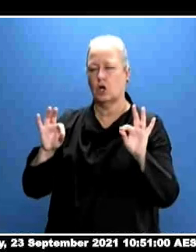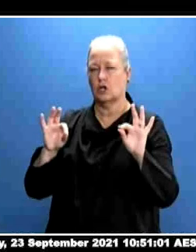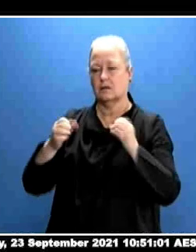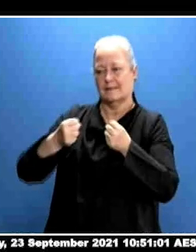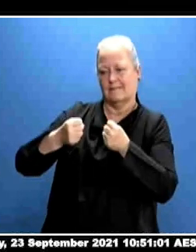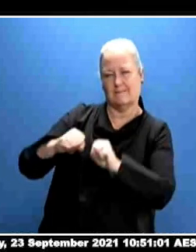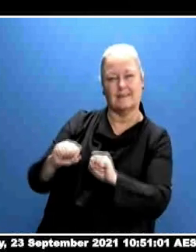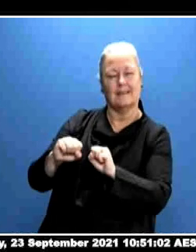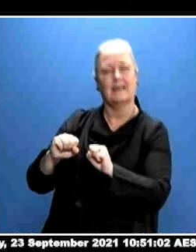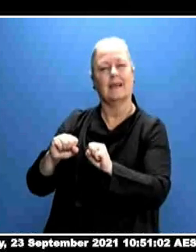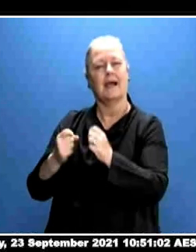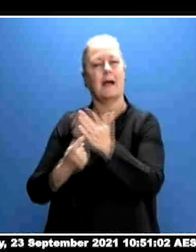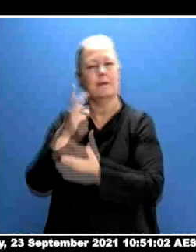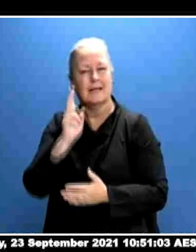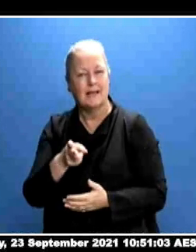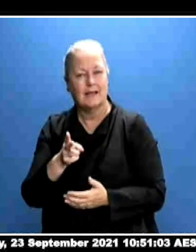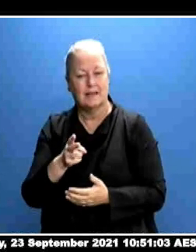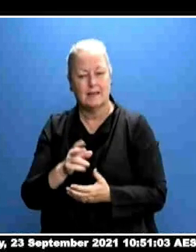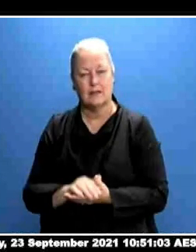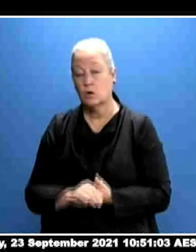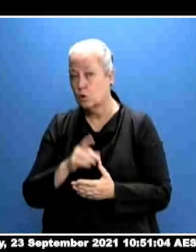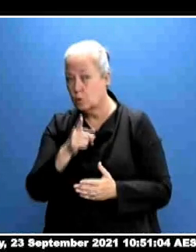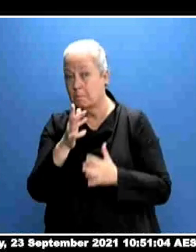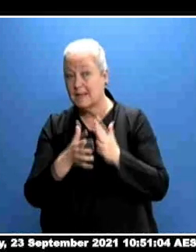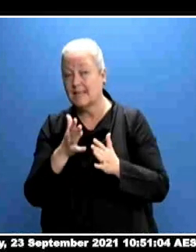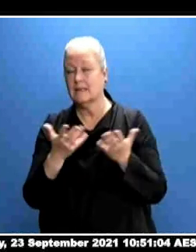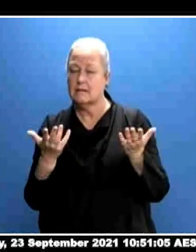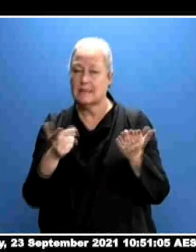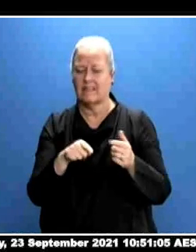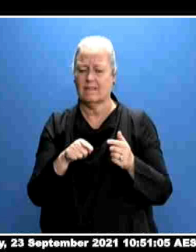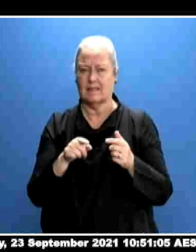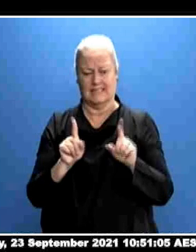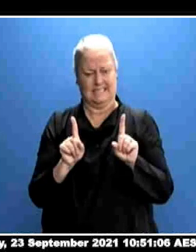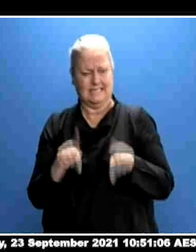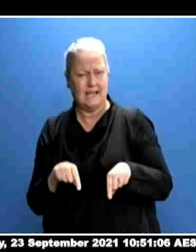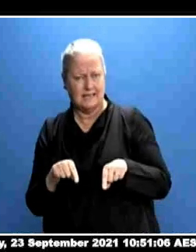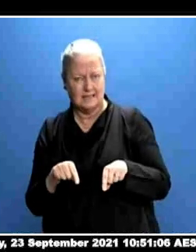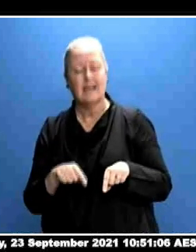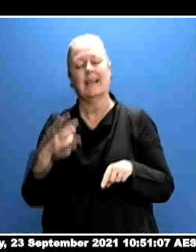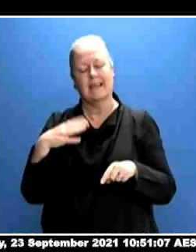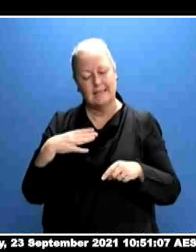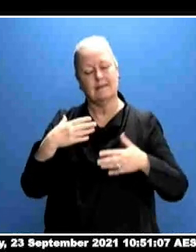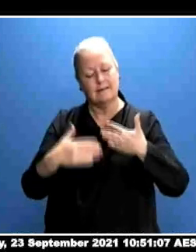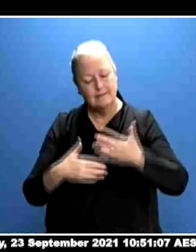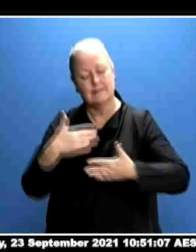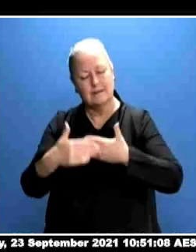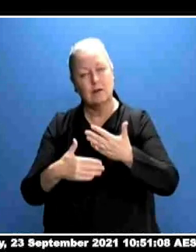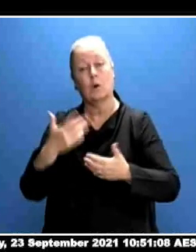Yes, what you're saying is that it would be the start of a process, and that that needs to be continued as the child transitions out into the community,